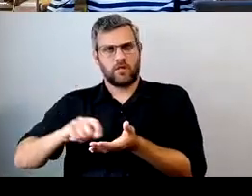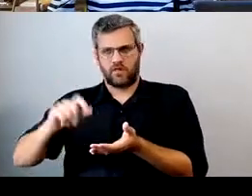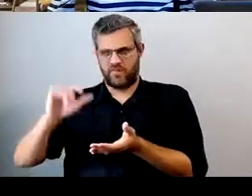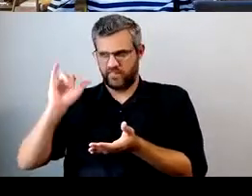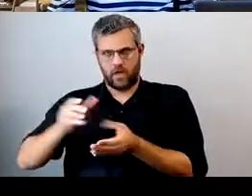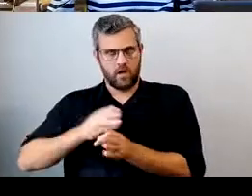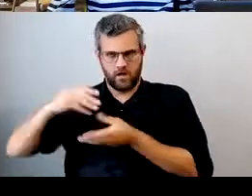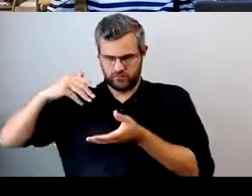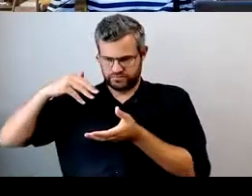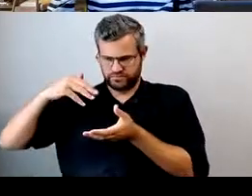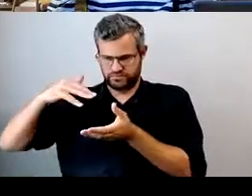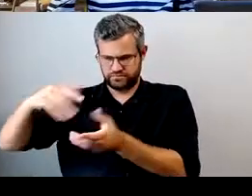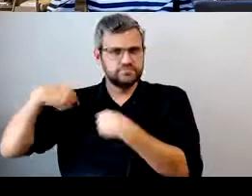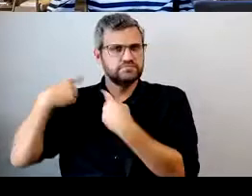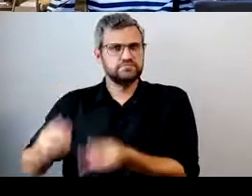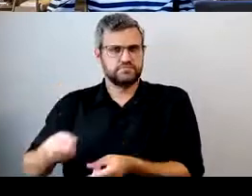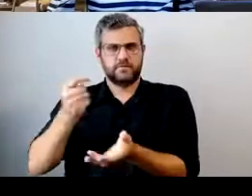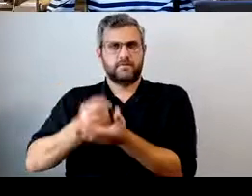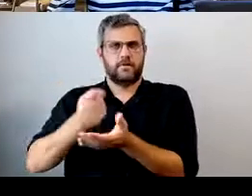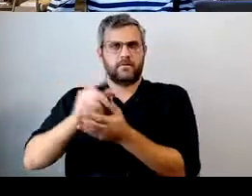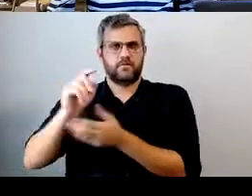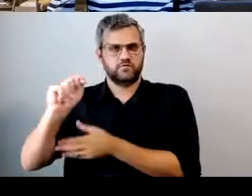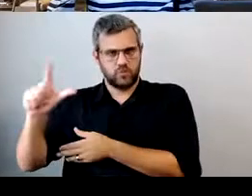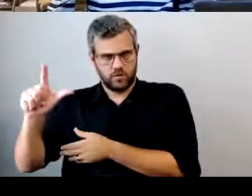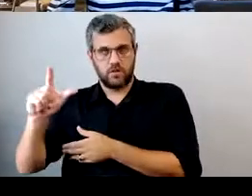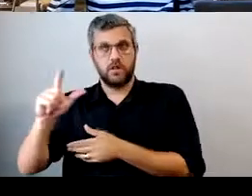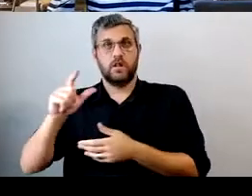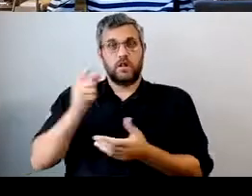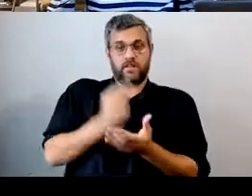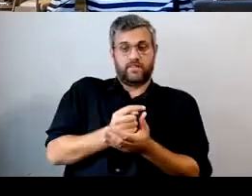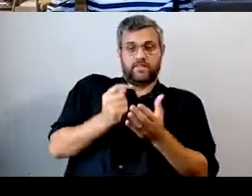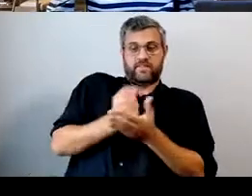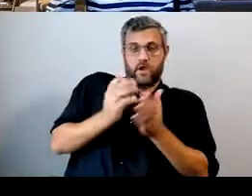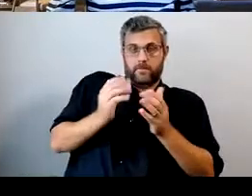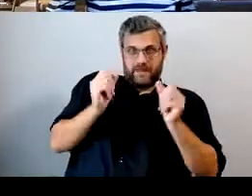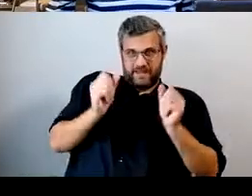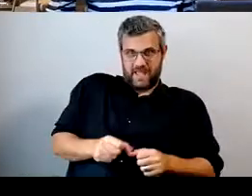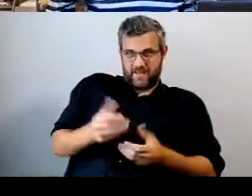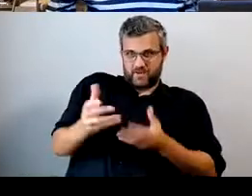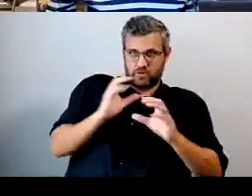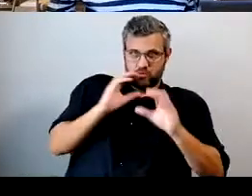as a therapeutic tool, as a way for the therapist and client to communicate in a different way.